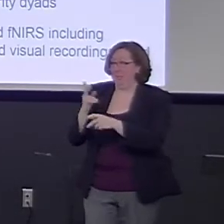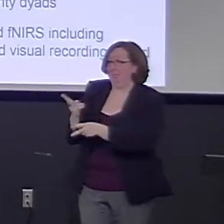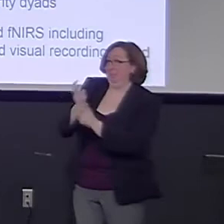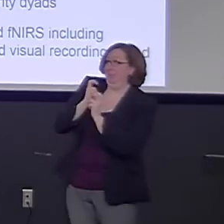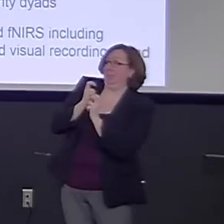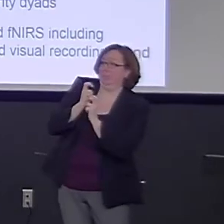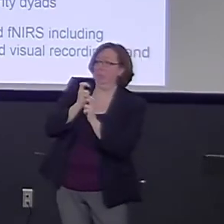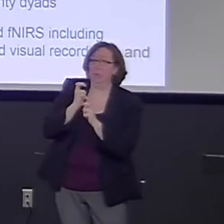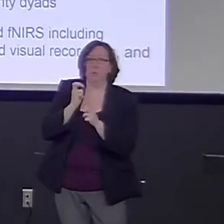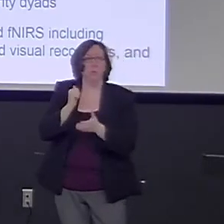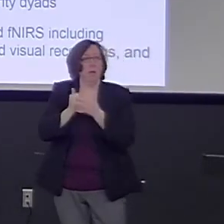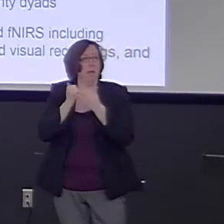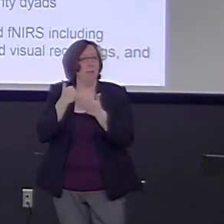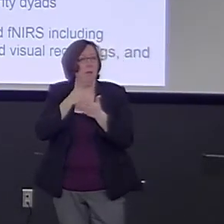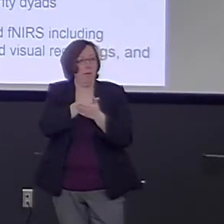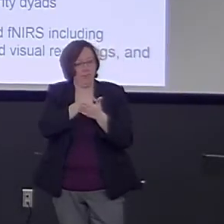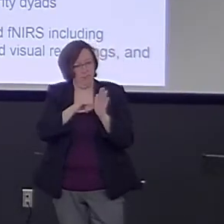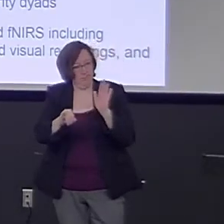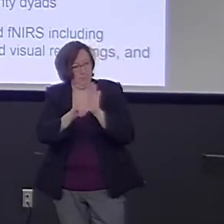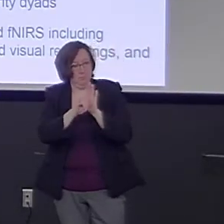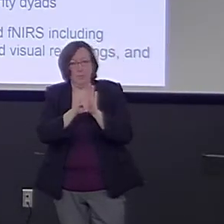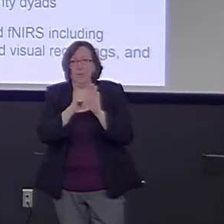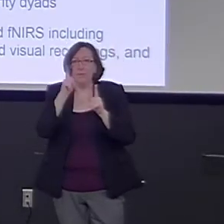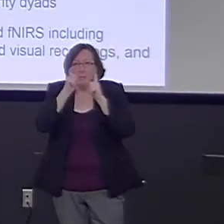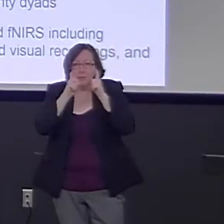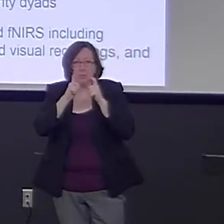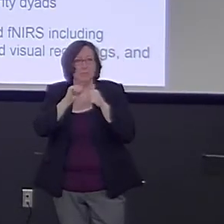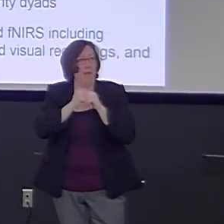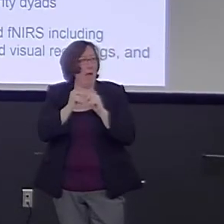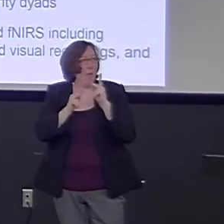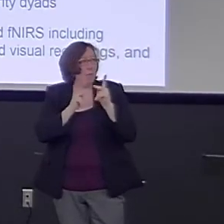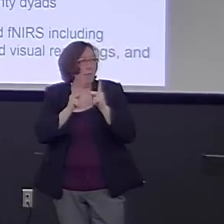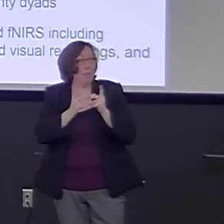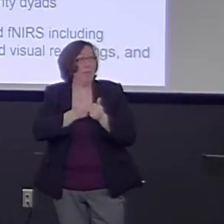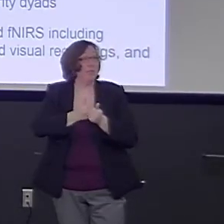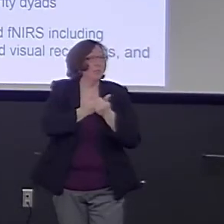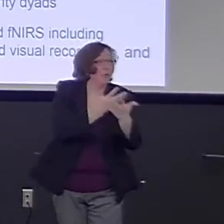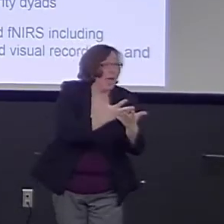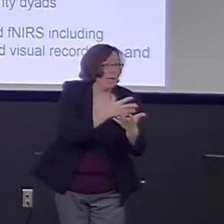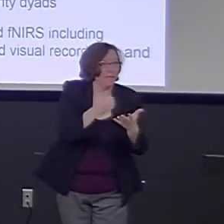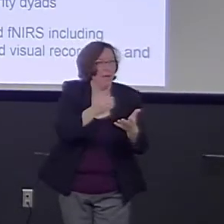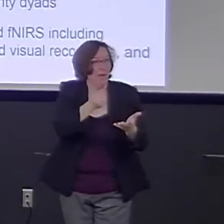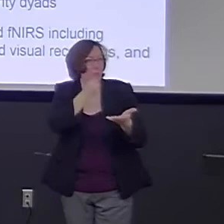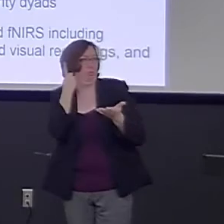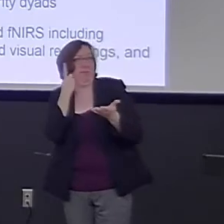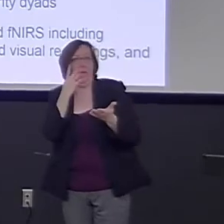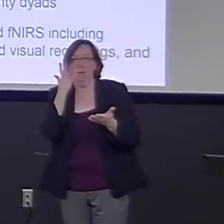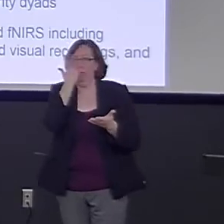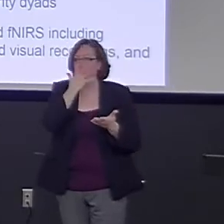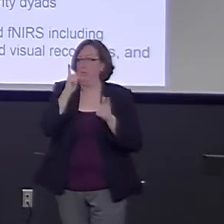facial expressions and how they're generated and communicated. So I think this is a very important area of research.